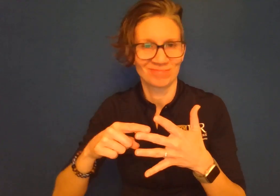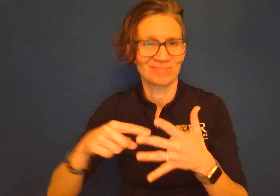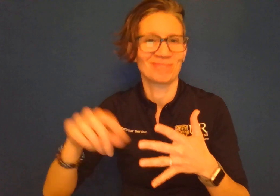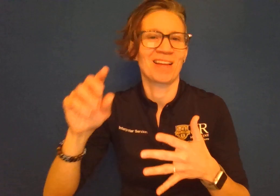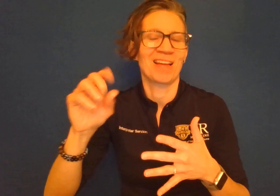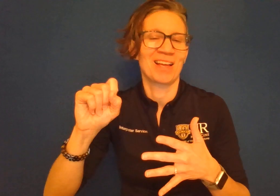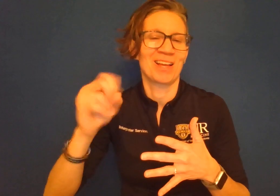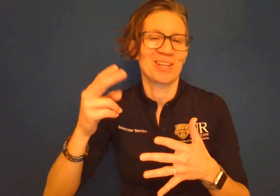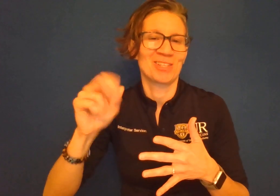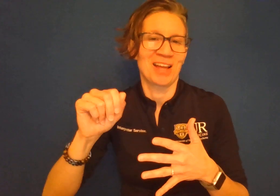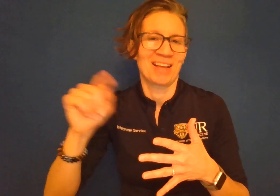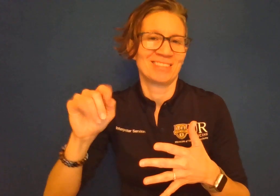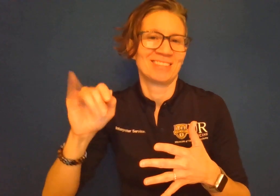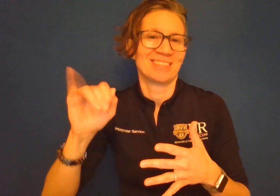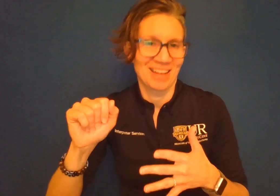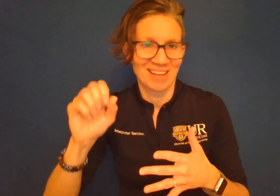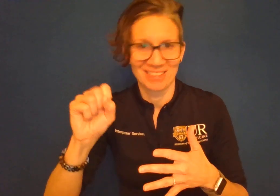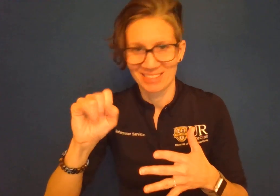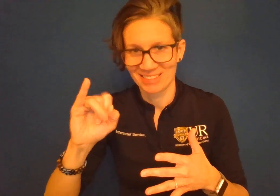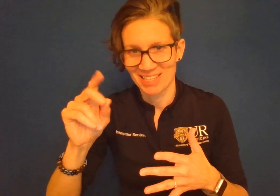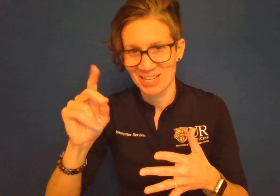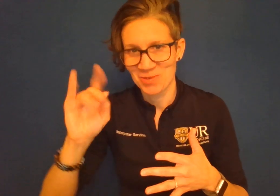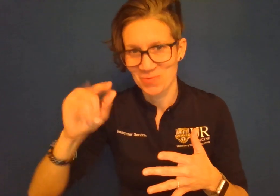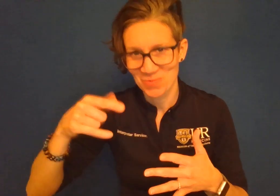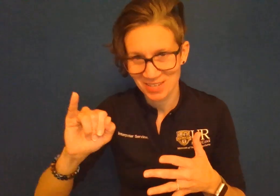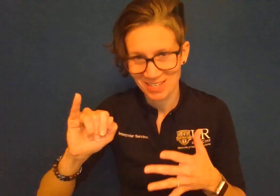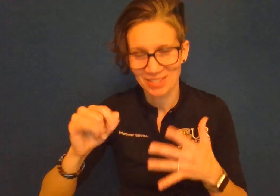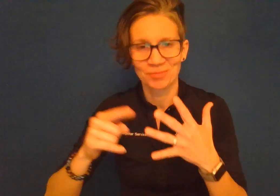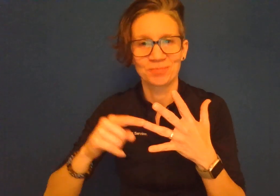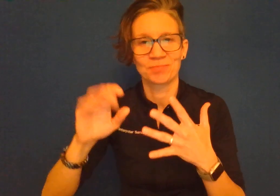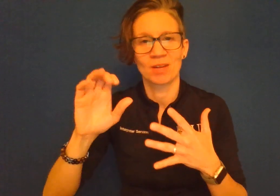Shazia Siddiqi